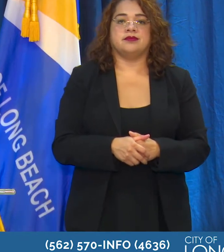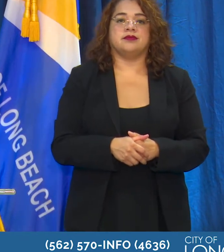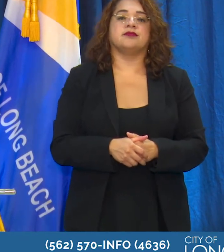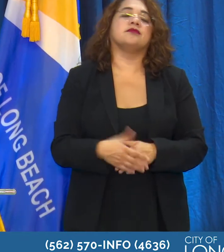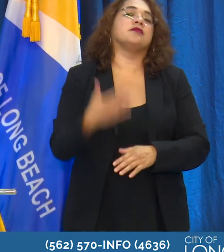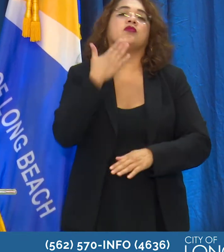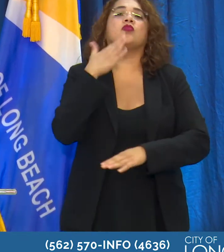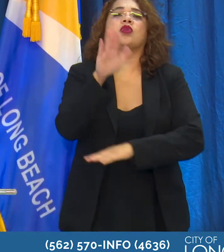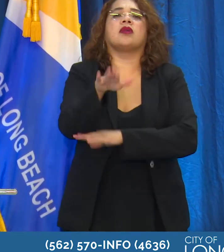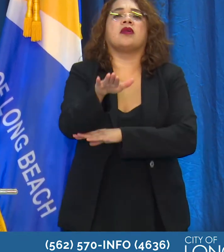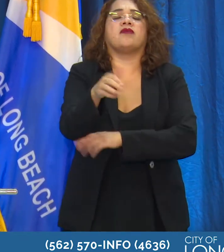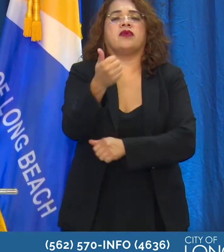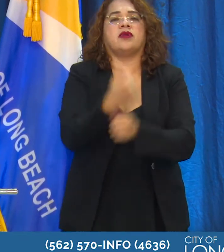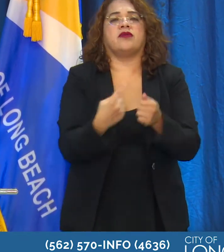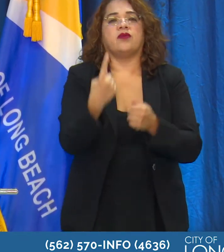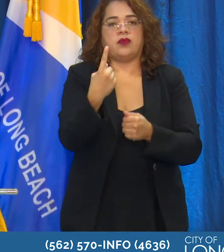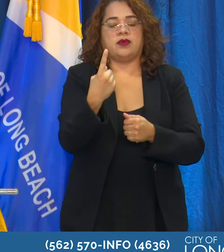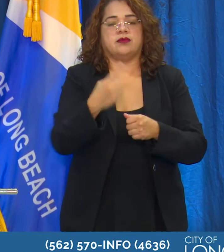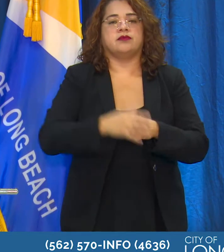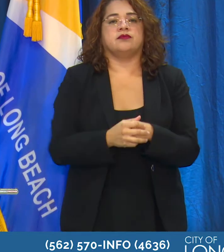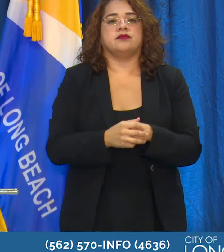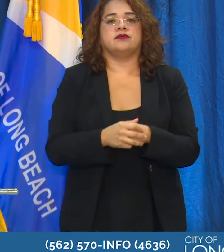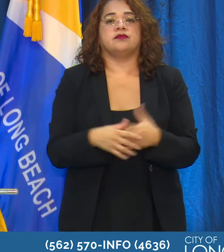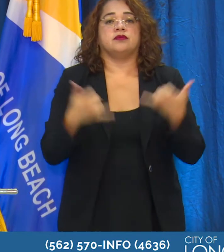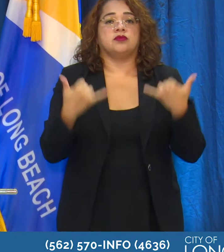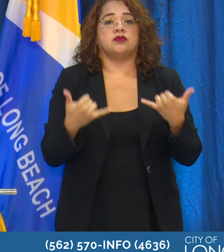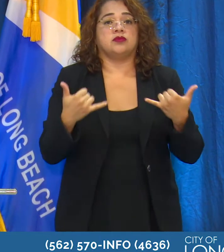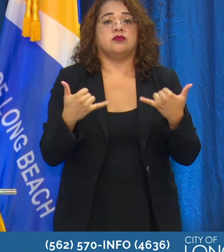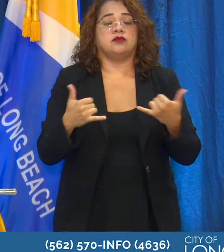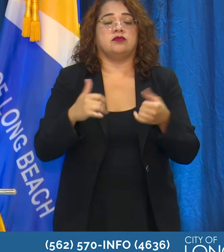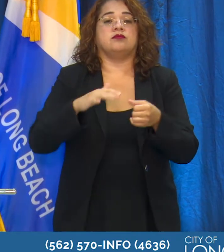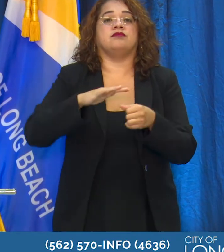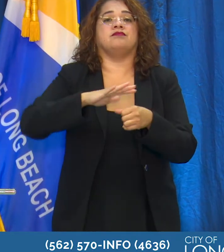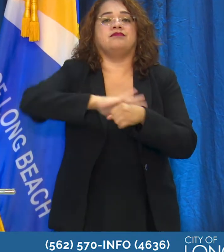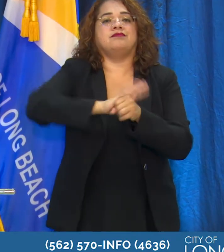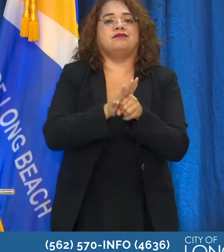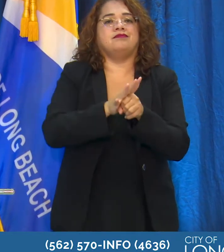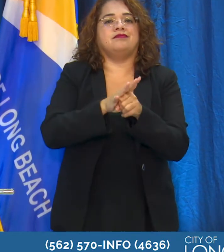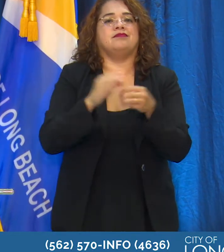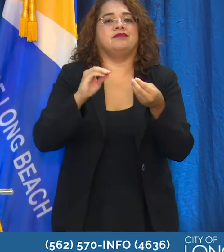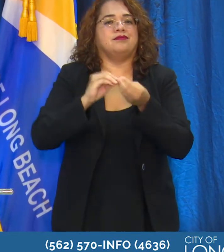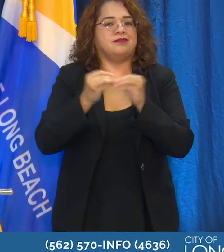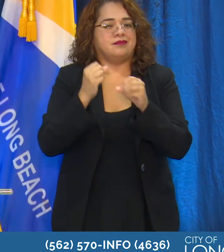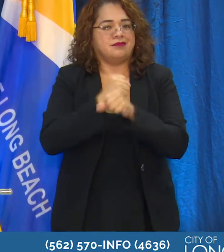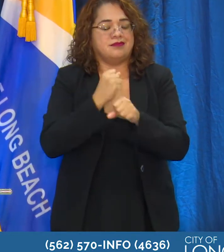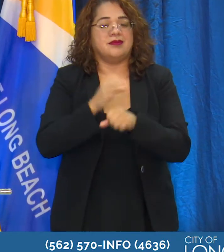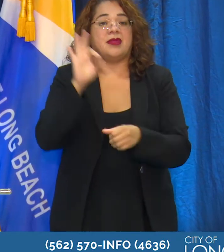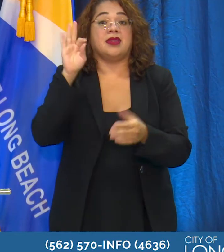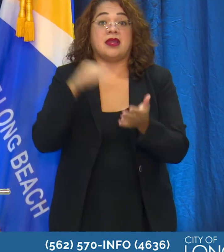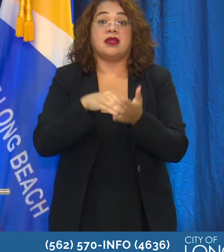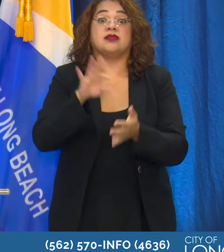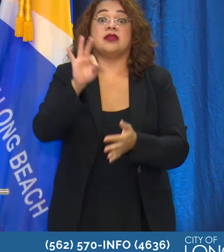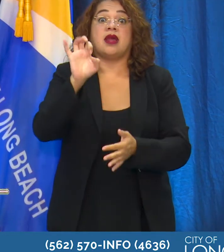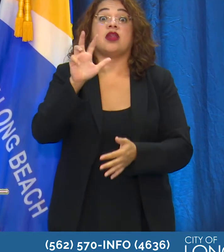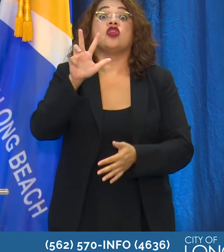Good afternoon everybody. So today's briefing on your numbers, as of today, we have 9,930 residents who have tested